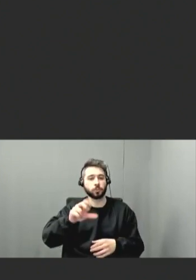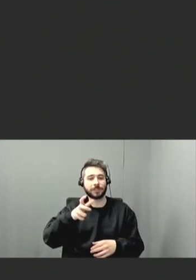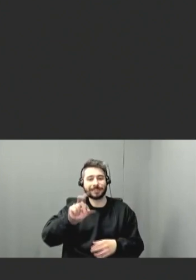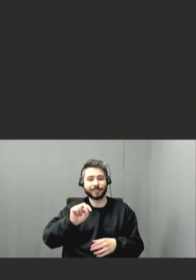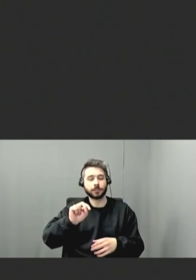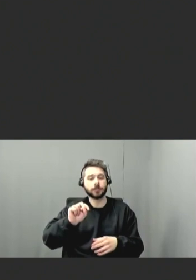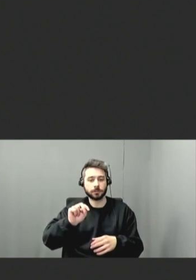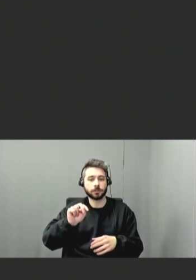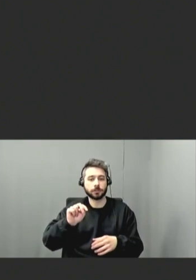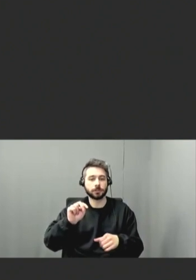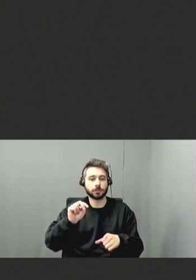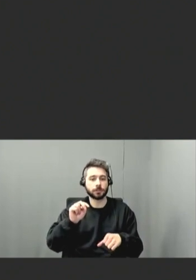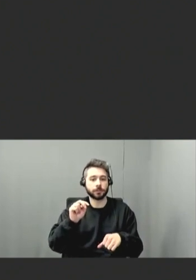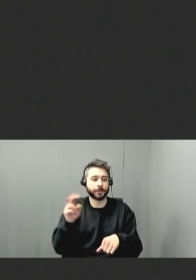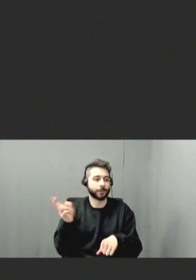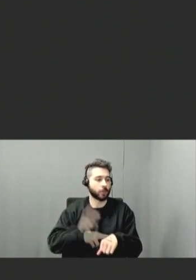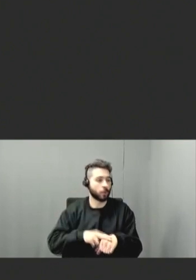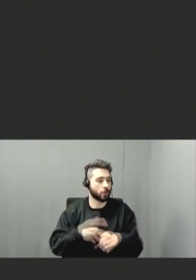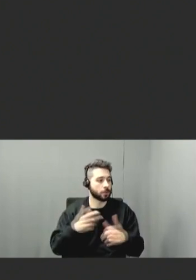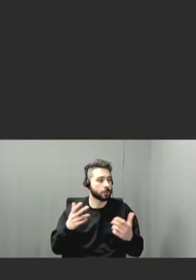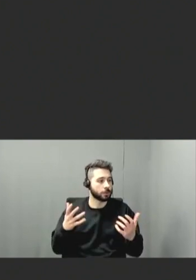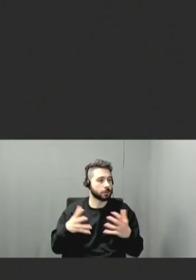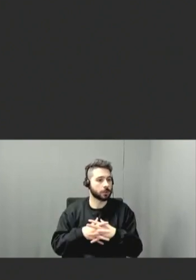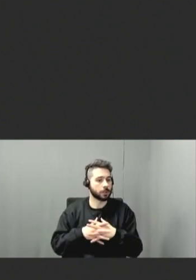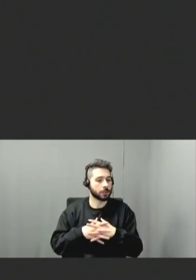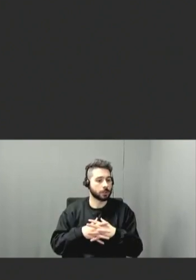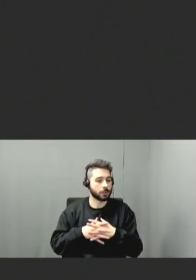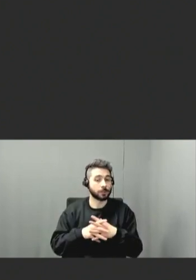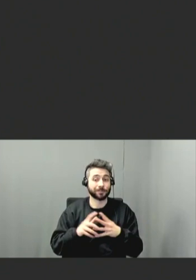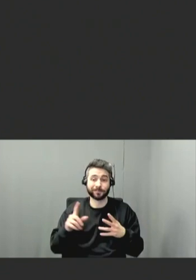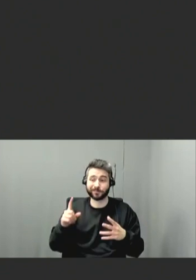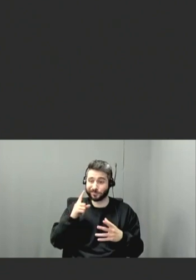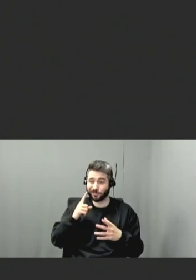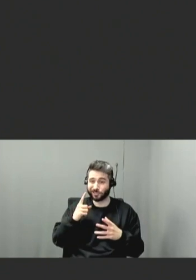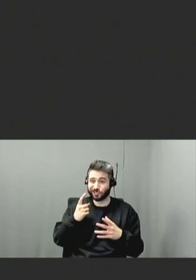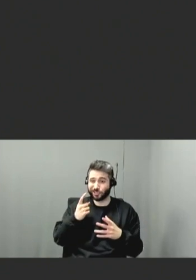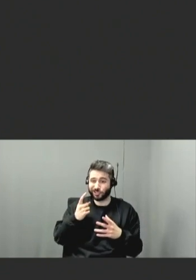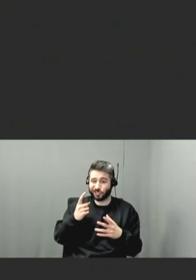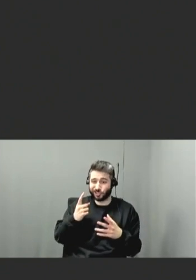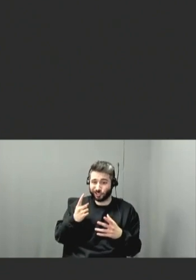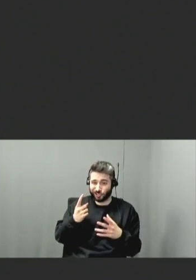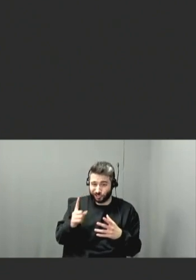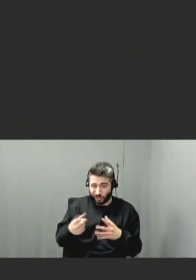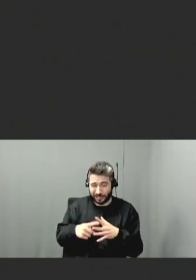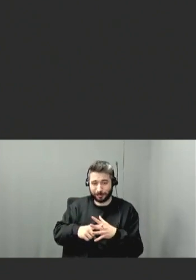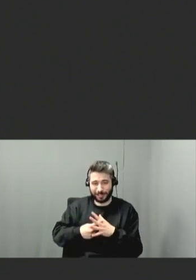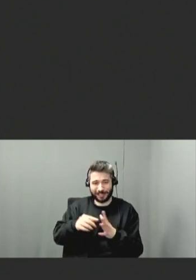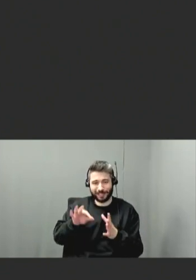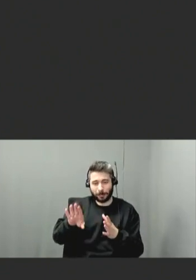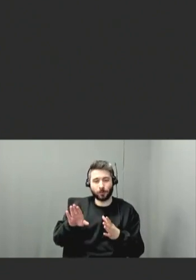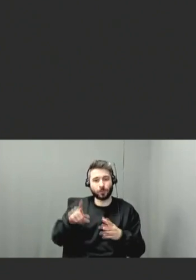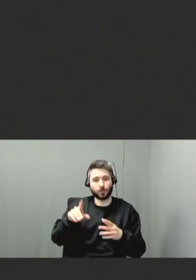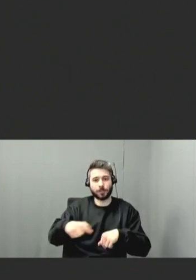Of course, it's just the beginning of February so the season is ongoing, but activity has